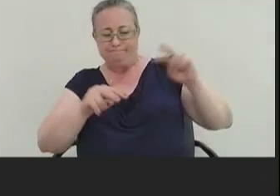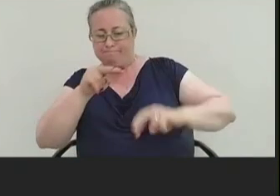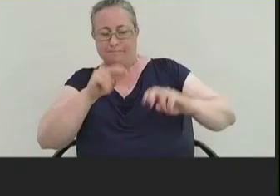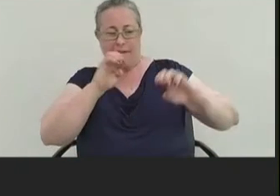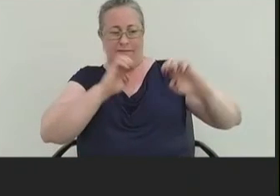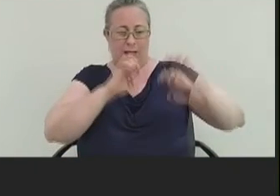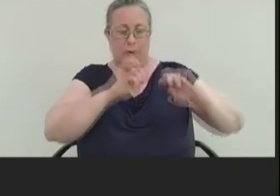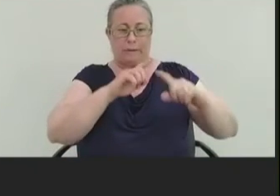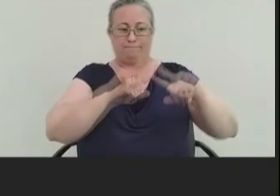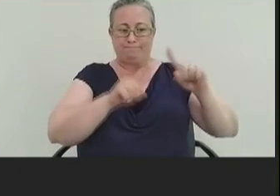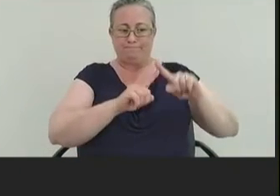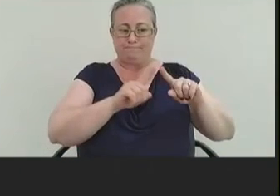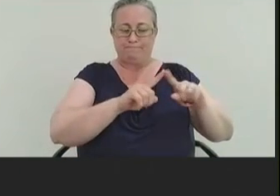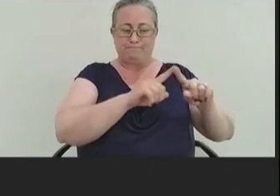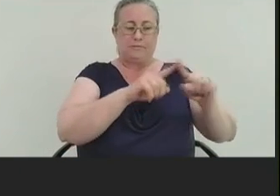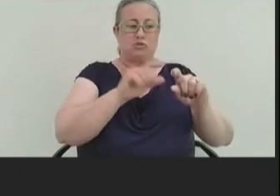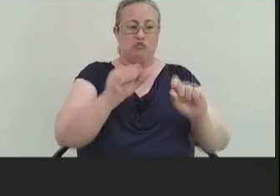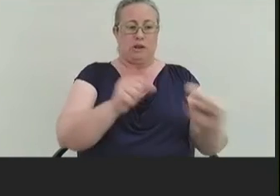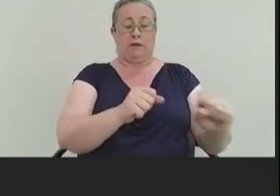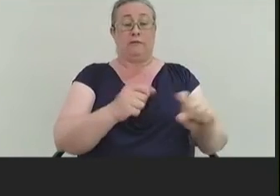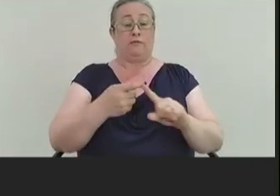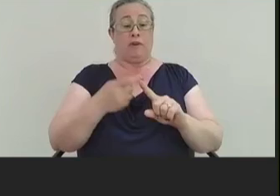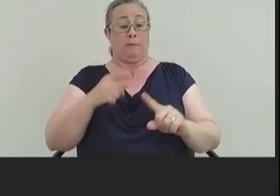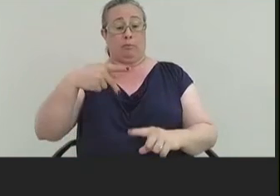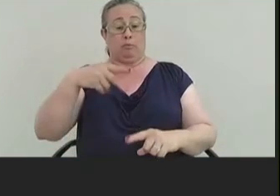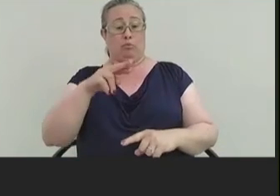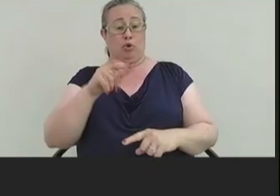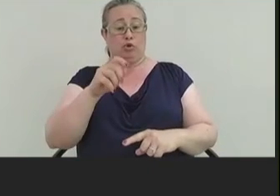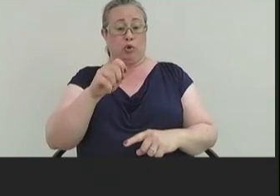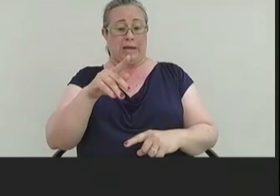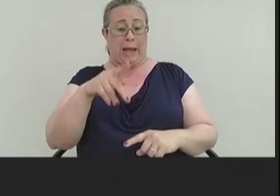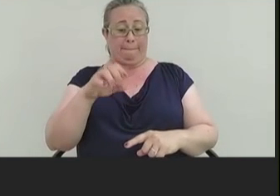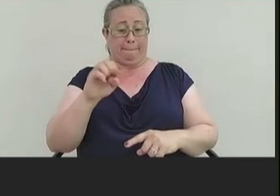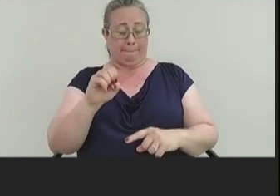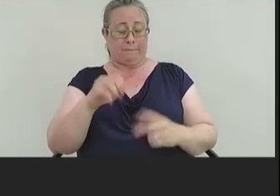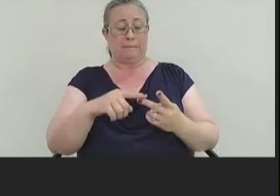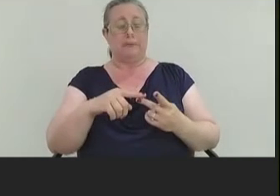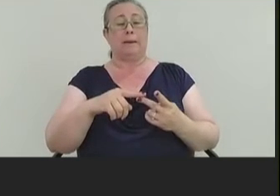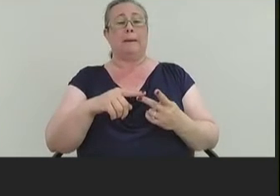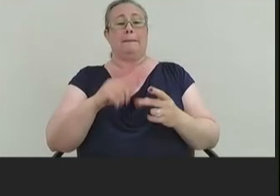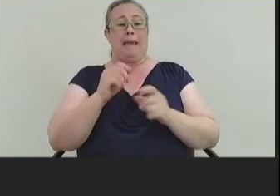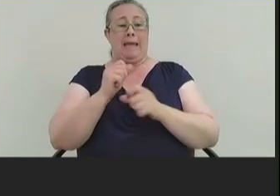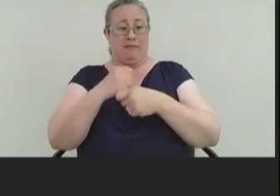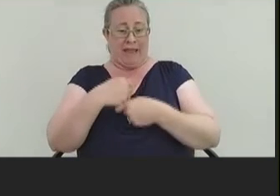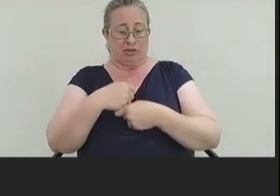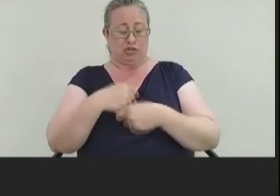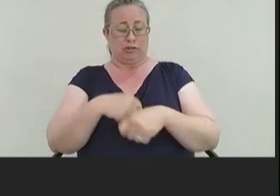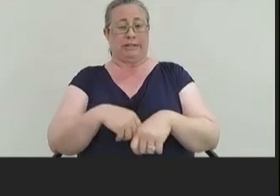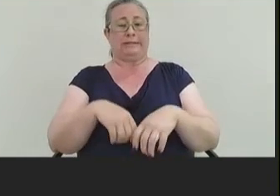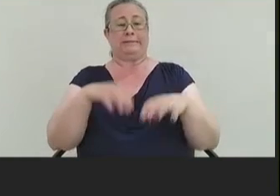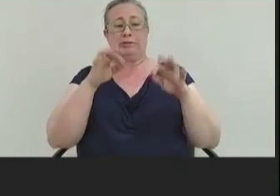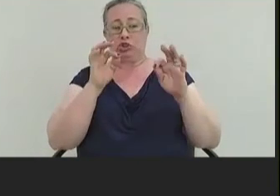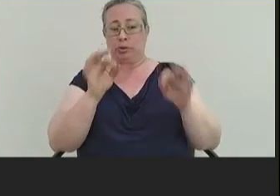ranging from prototyping to at-risk manufacturing and determination of how